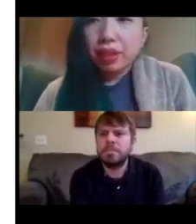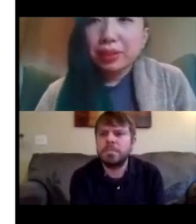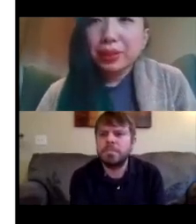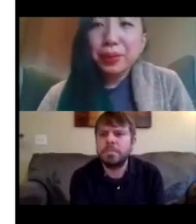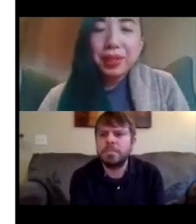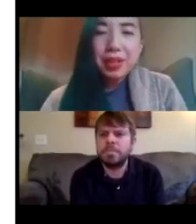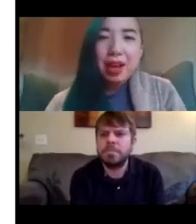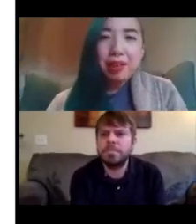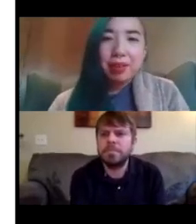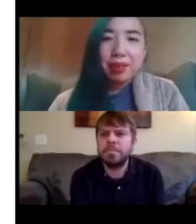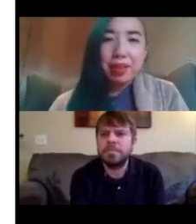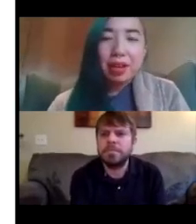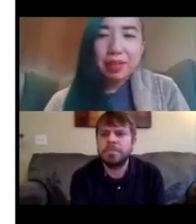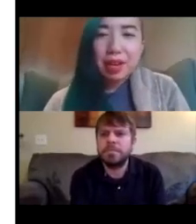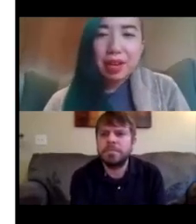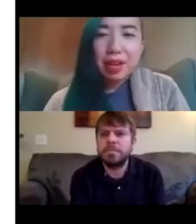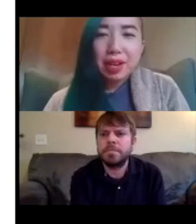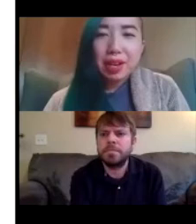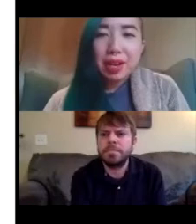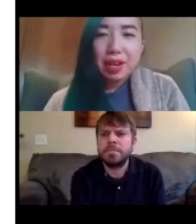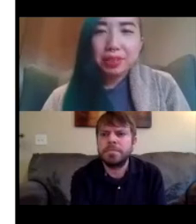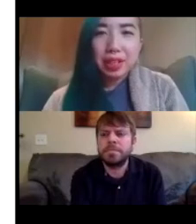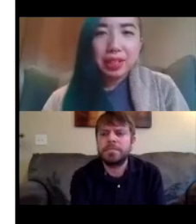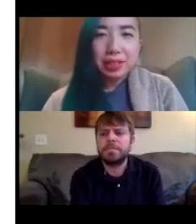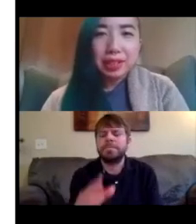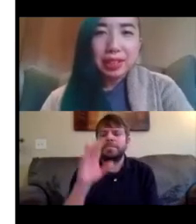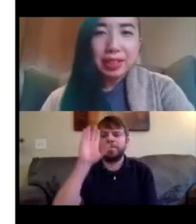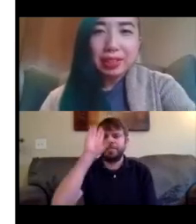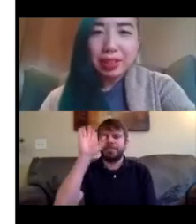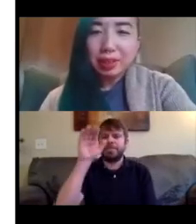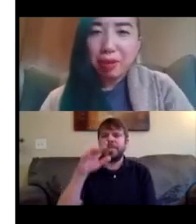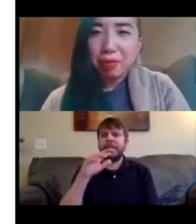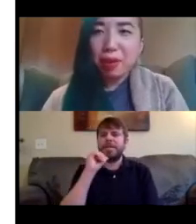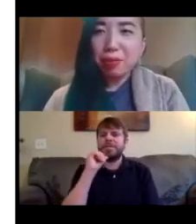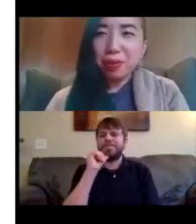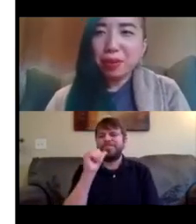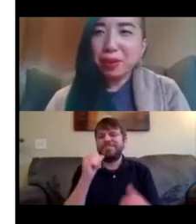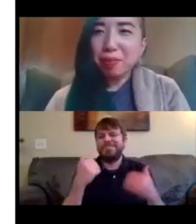So I know wee didn't have a lot of time for this writing exercise, and that's my fault for